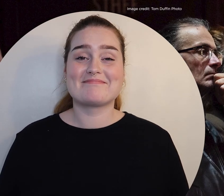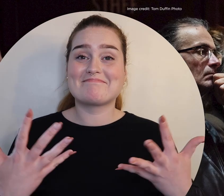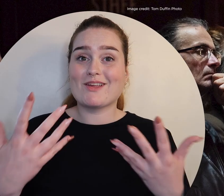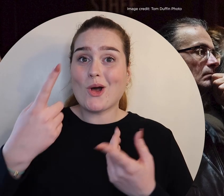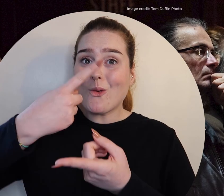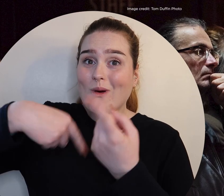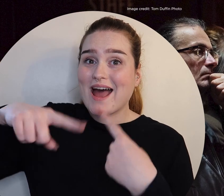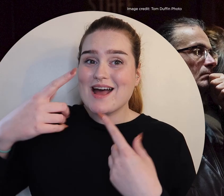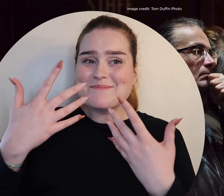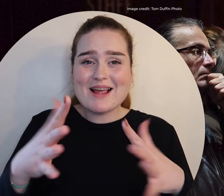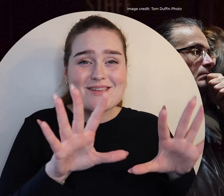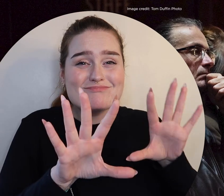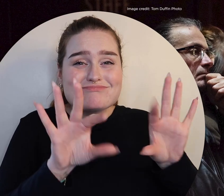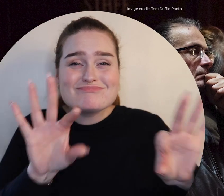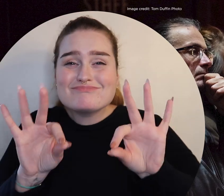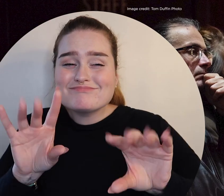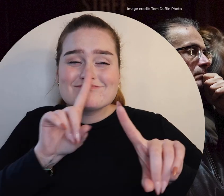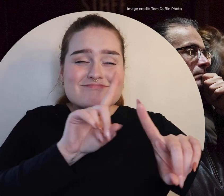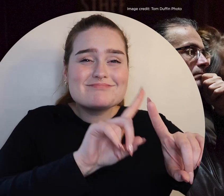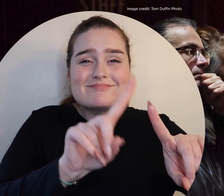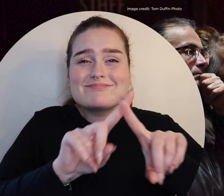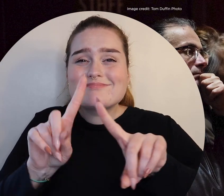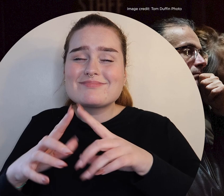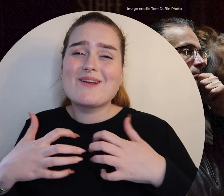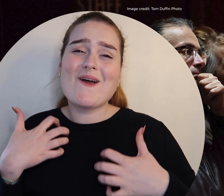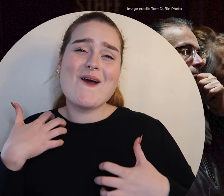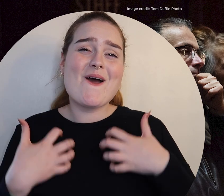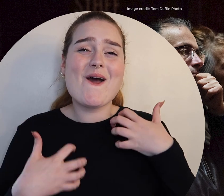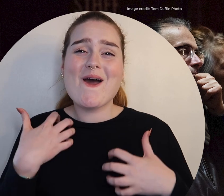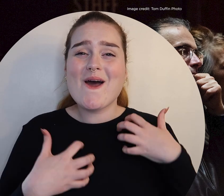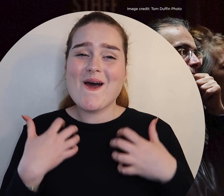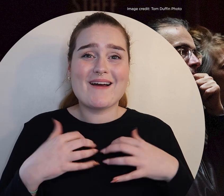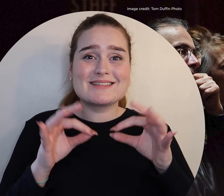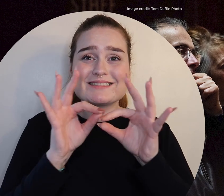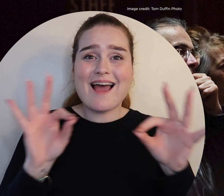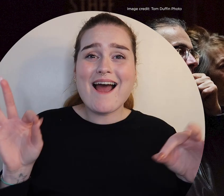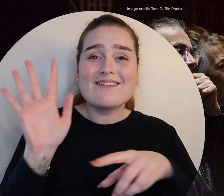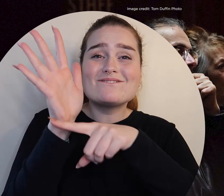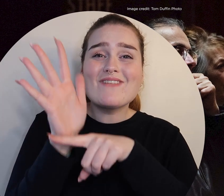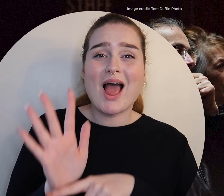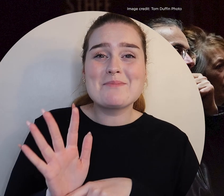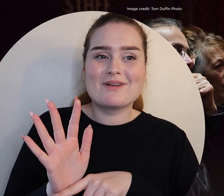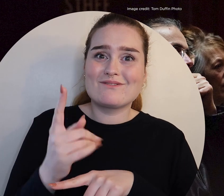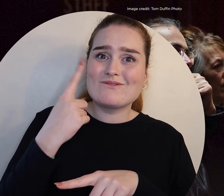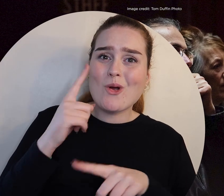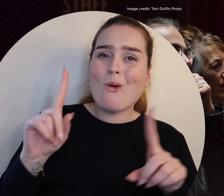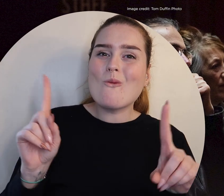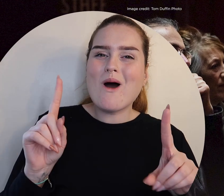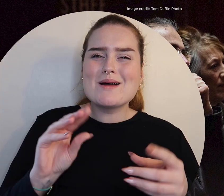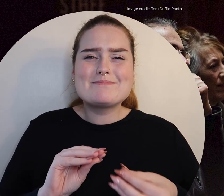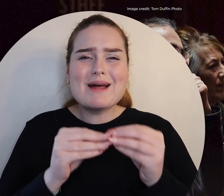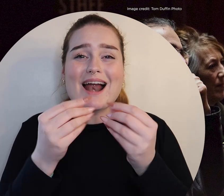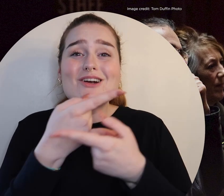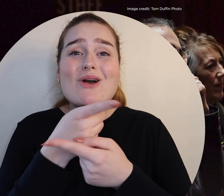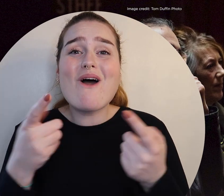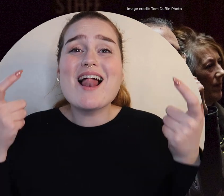We have chosen an exciting selection of silent films, which will make